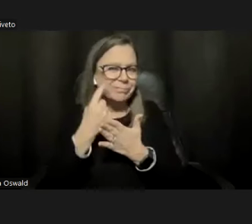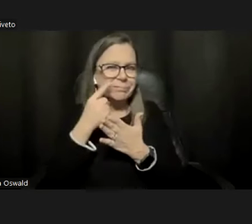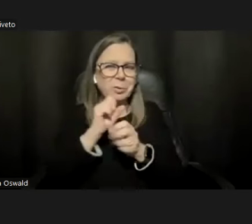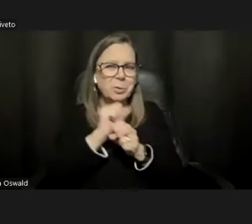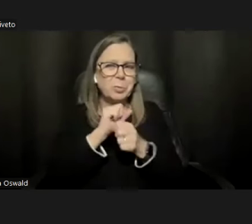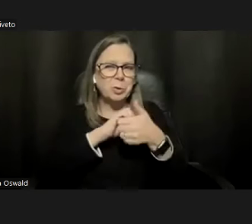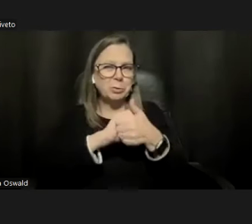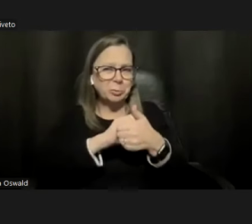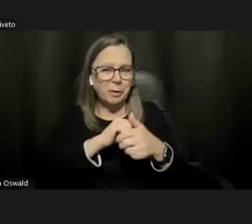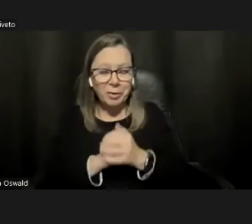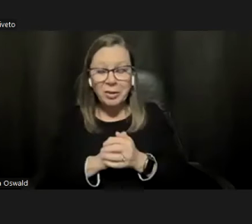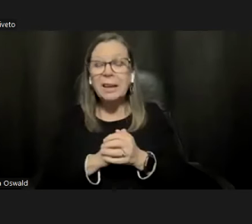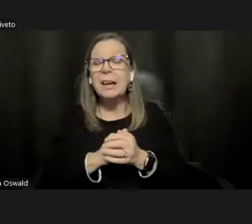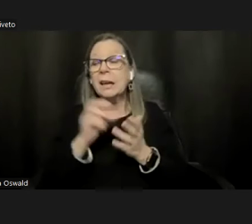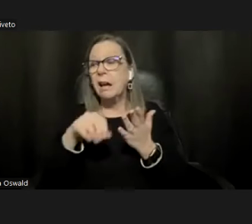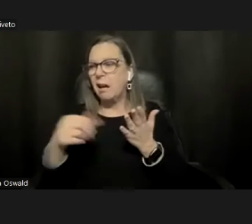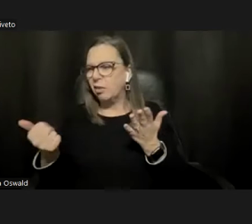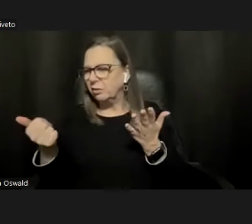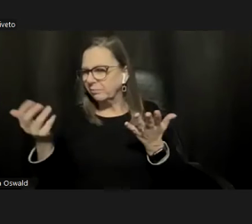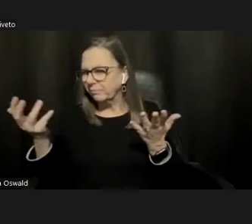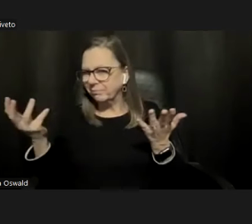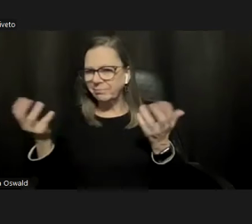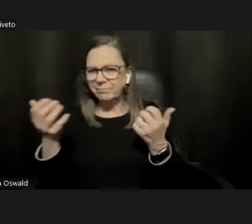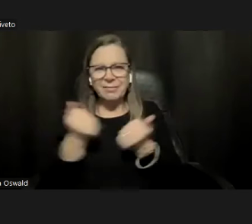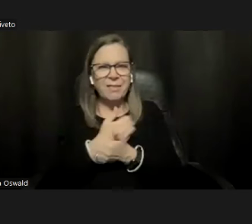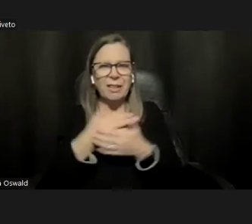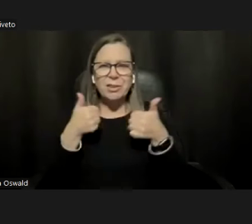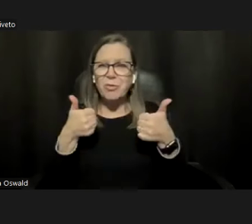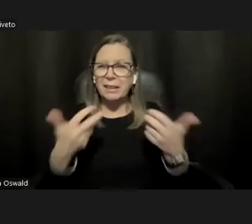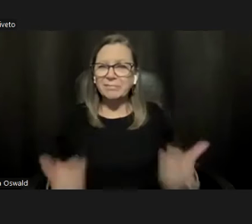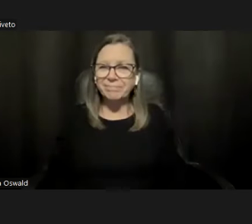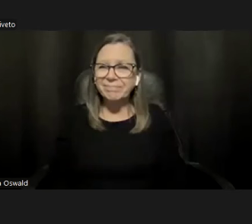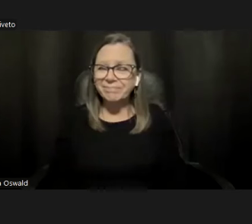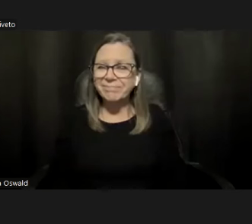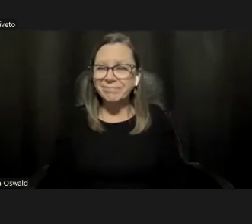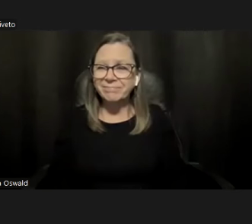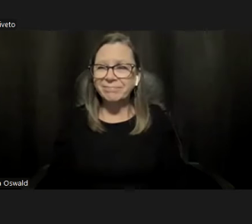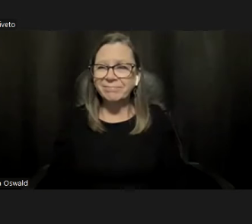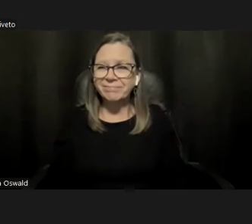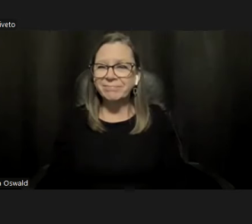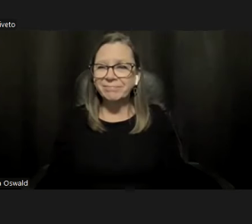Other than that, everything is going great. This is Gabby.